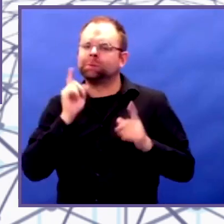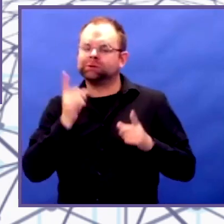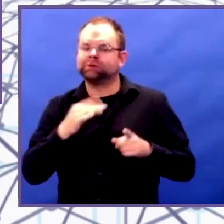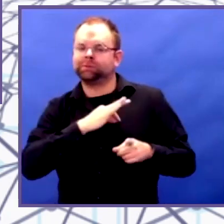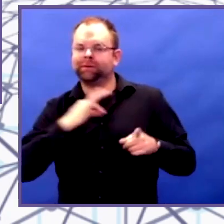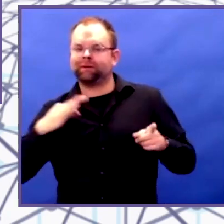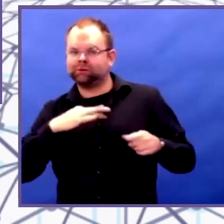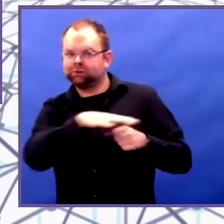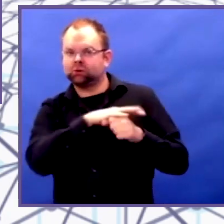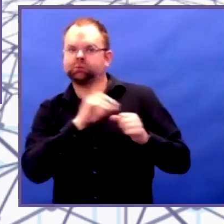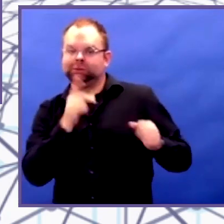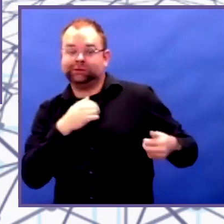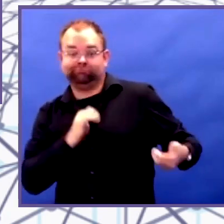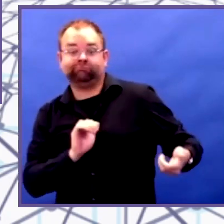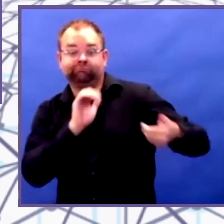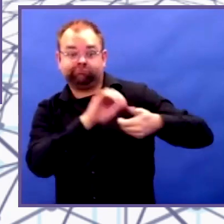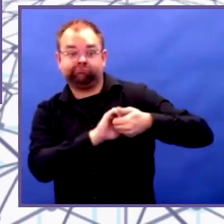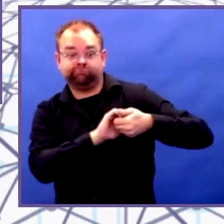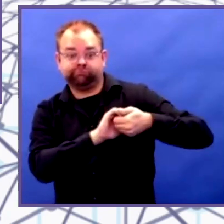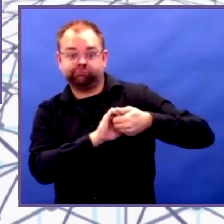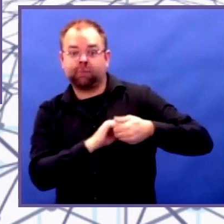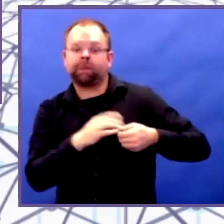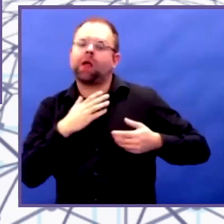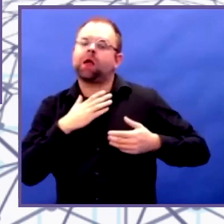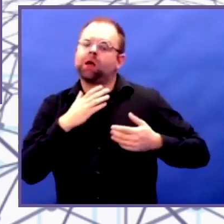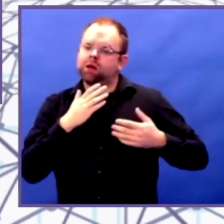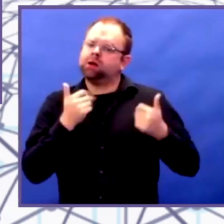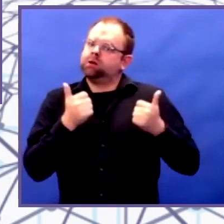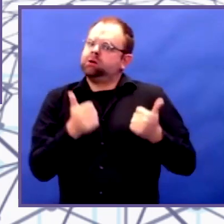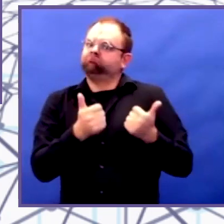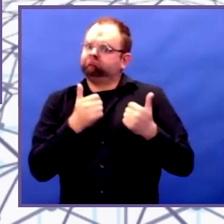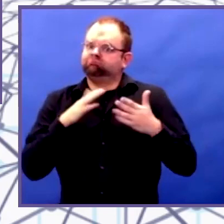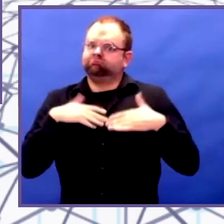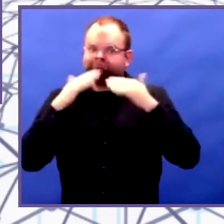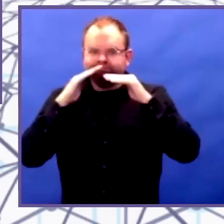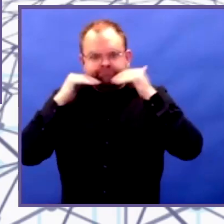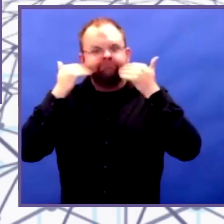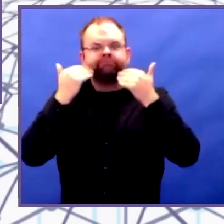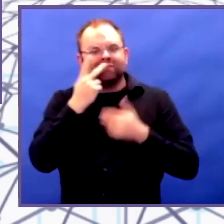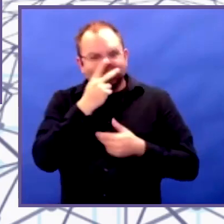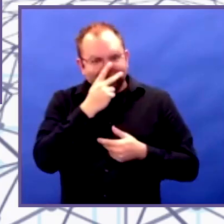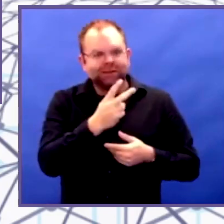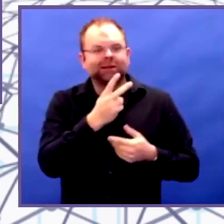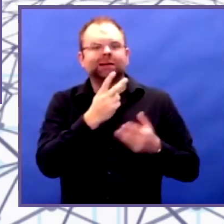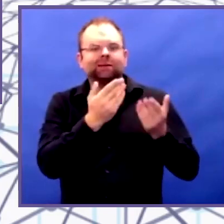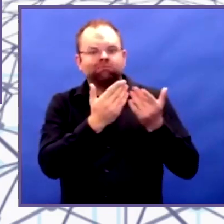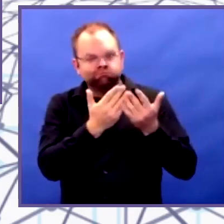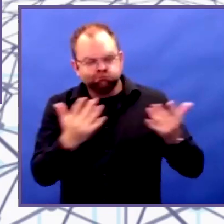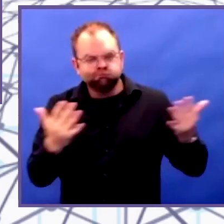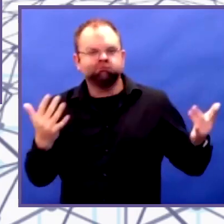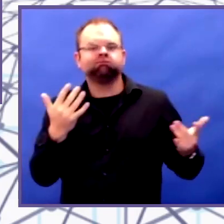lives of our persons with disabilities. And we think the aspect of mentorship is also important.